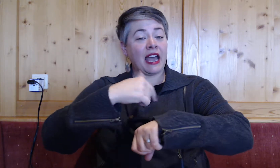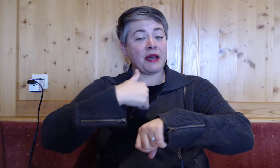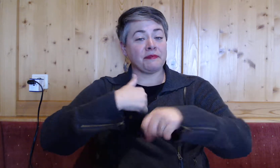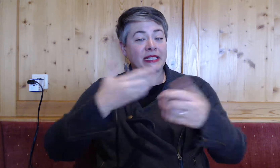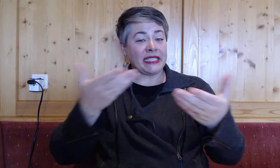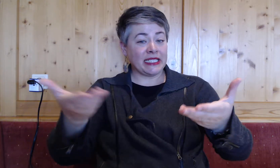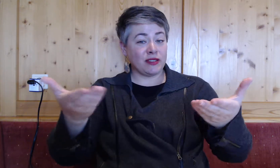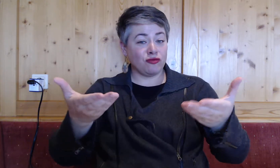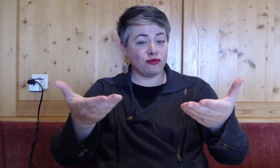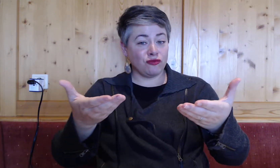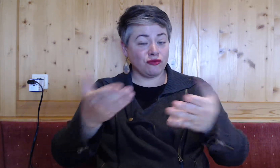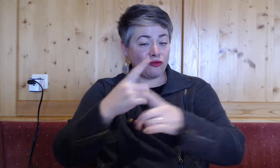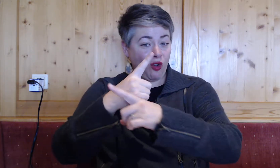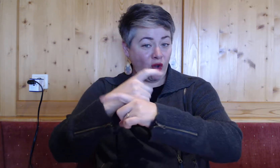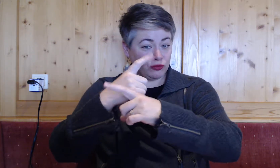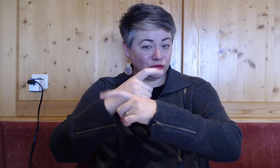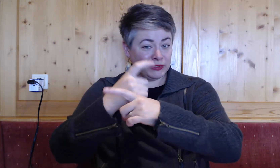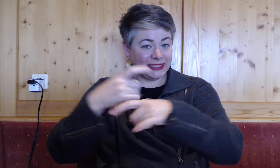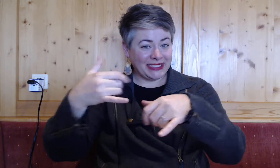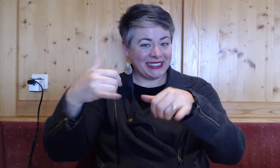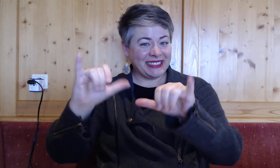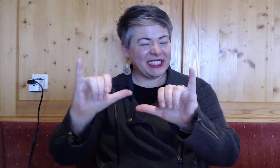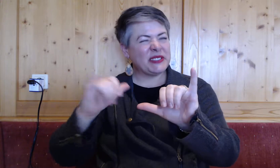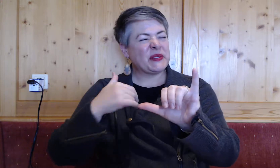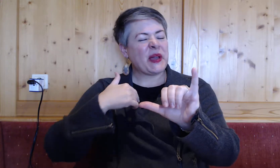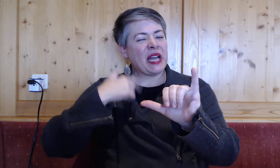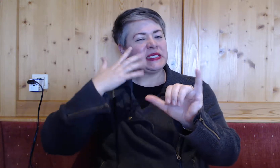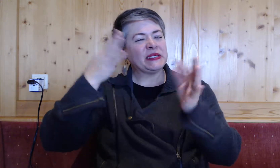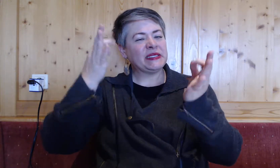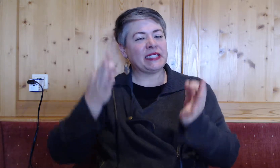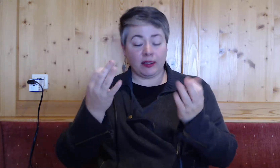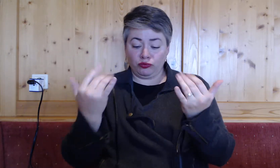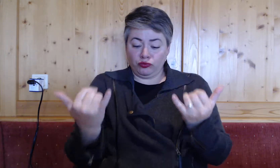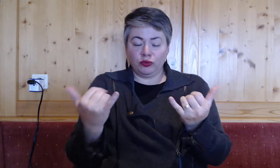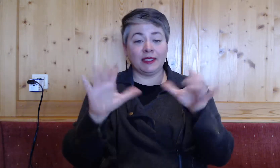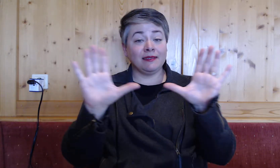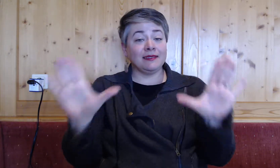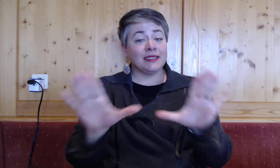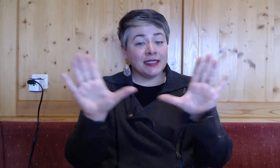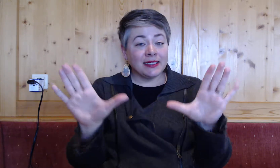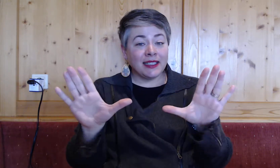I'm still here in Austria on this rainy Sunday.